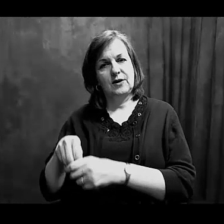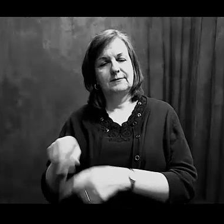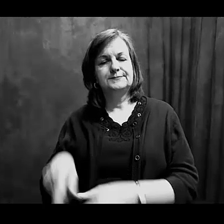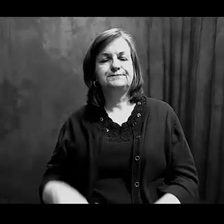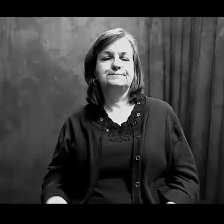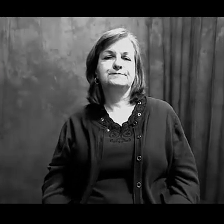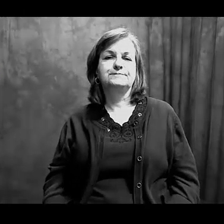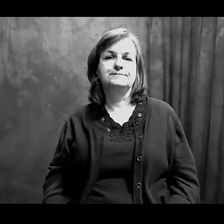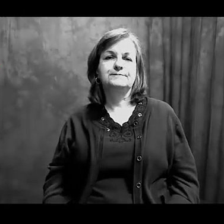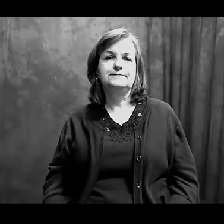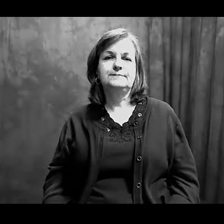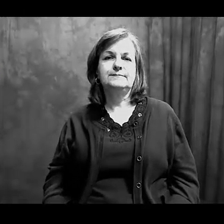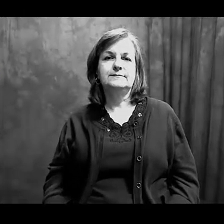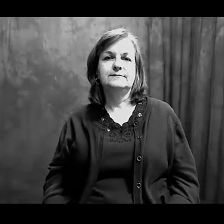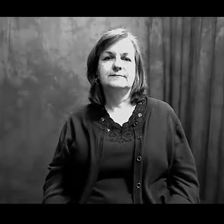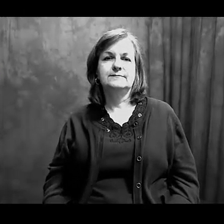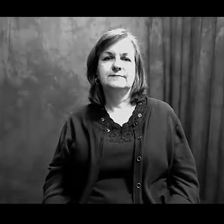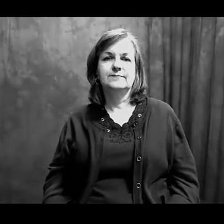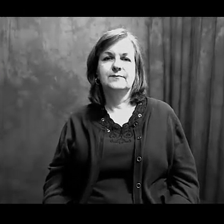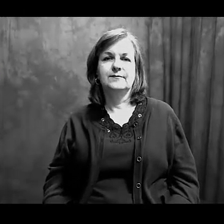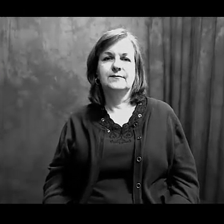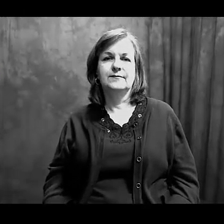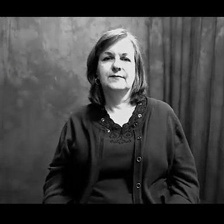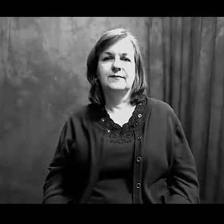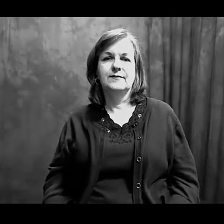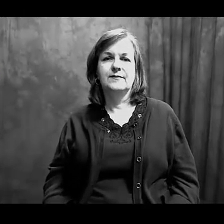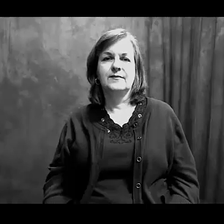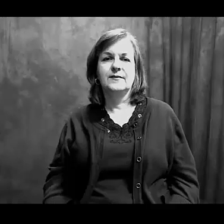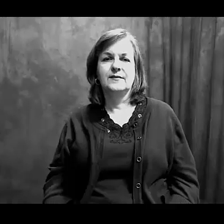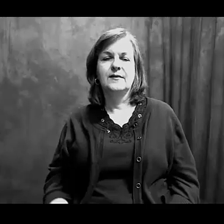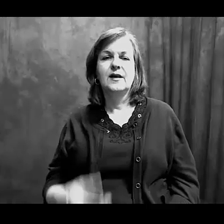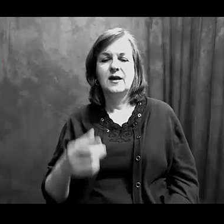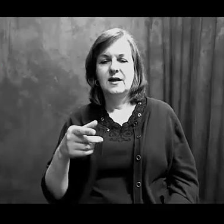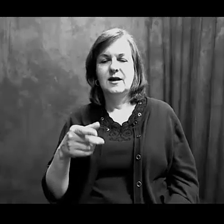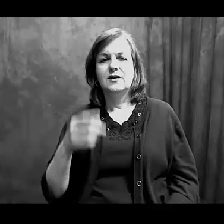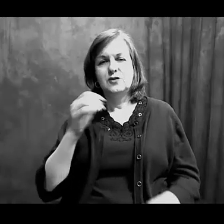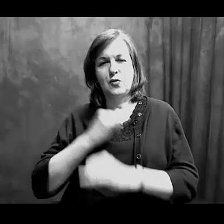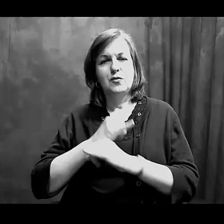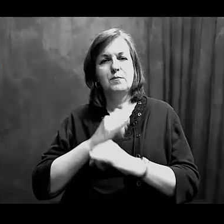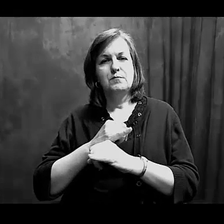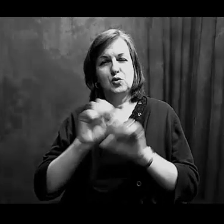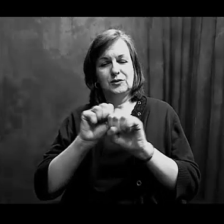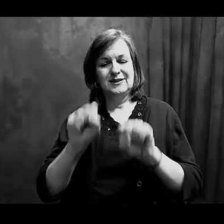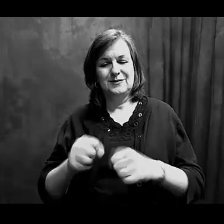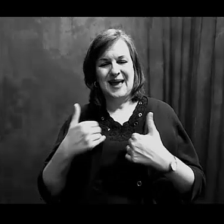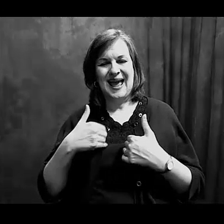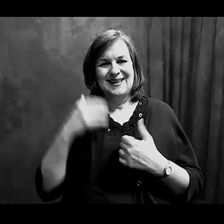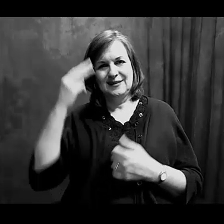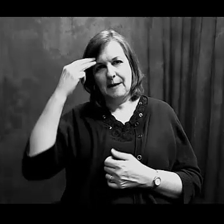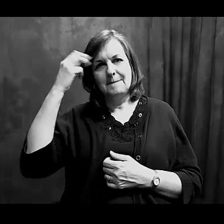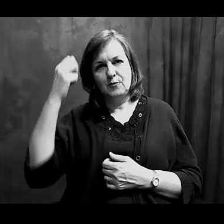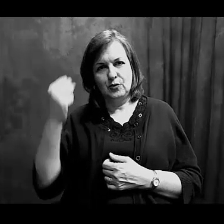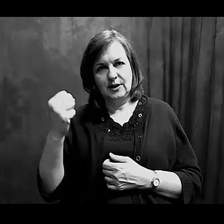all of those things come in to play -- we do depend on your immune system having some sort of memory so when I said about